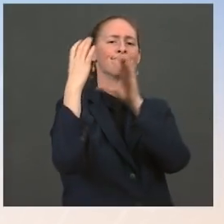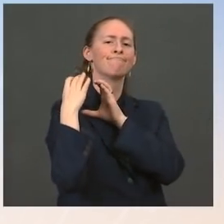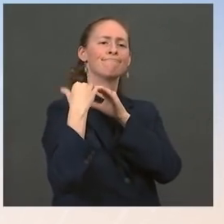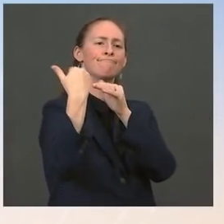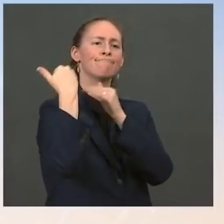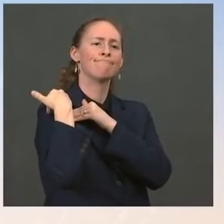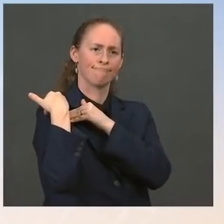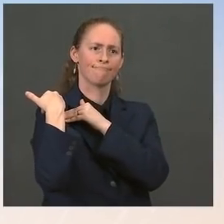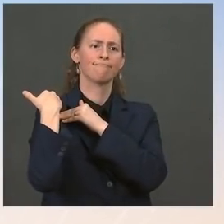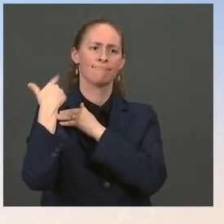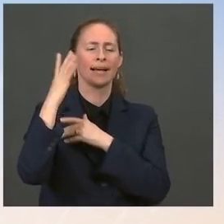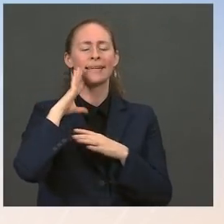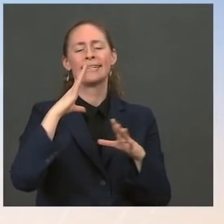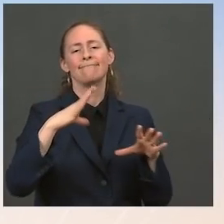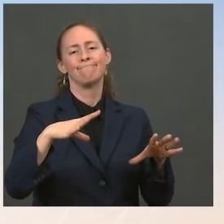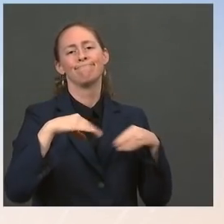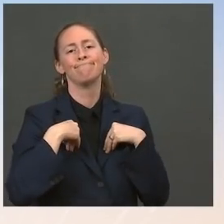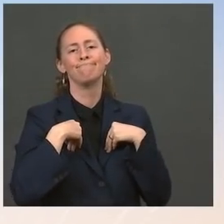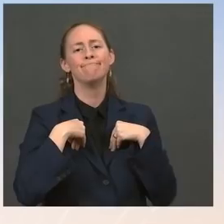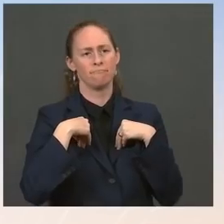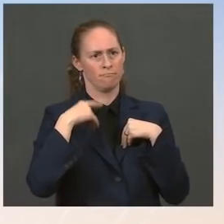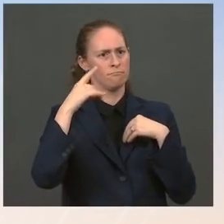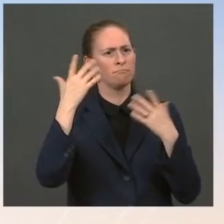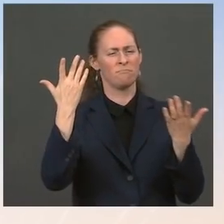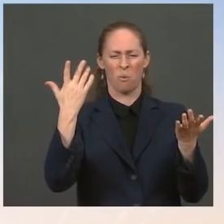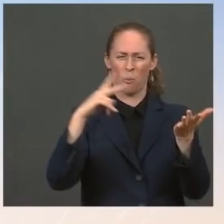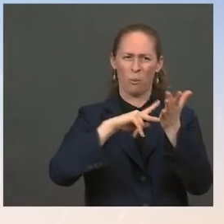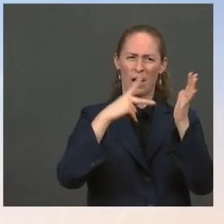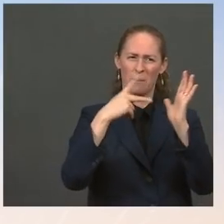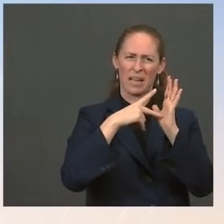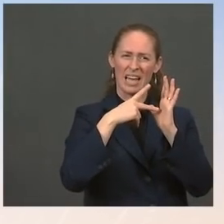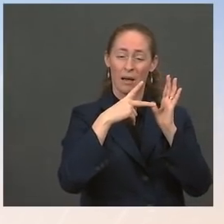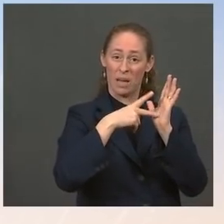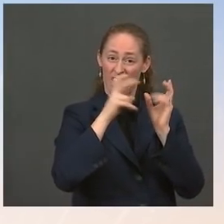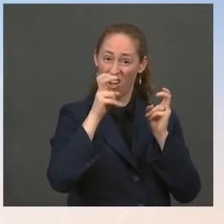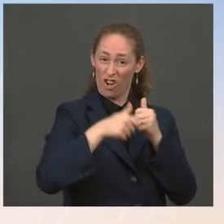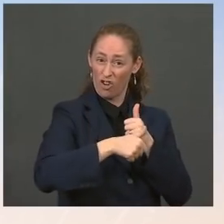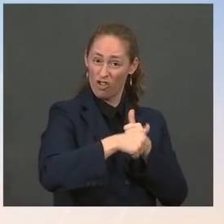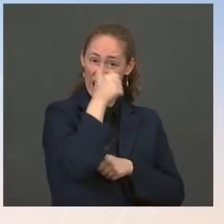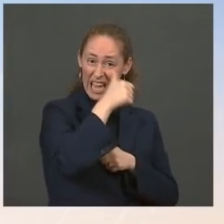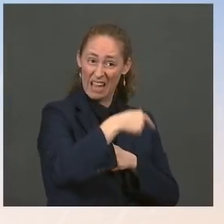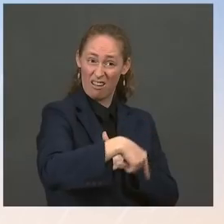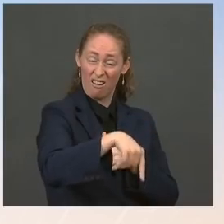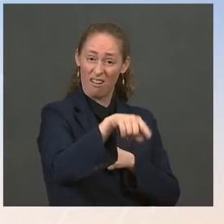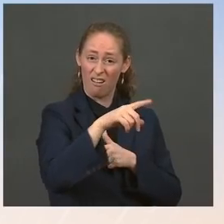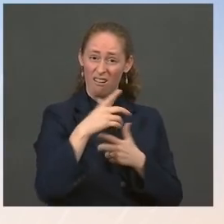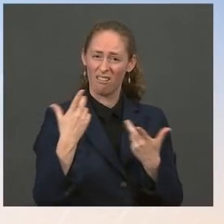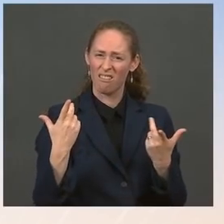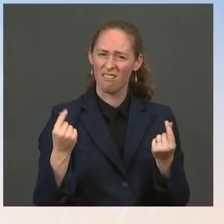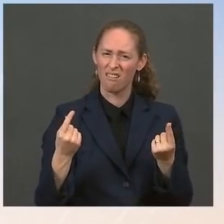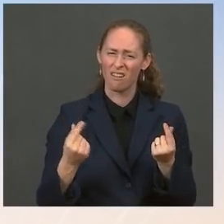what did he mean by that? What political risk is he acknowledging there for Democrats? Ms. Psaki: Well, I think one of the reasons